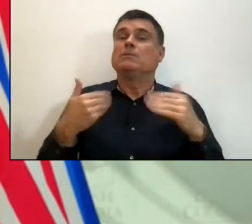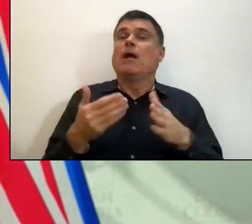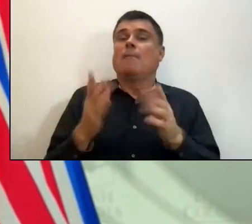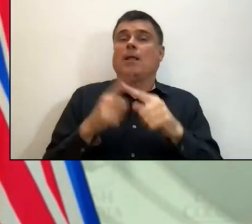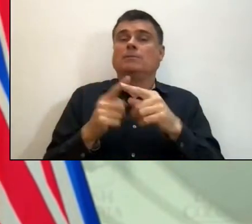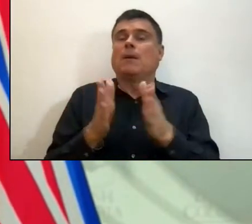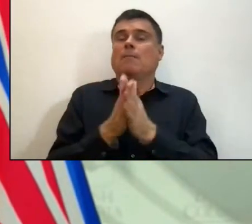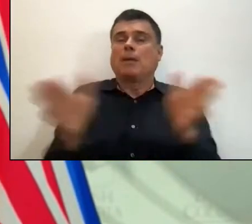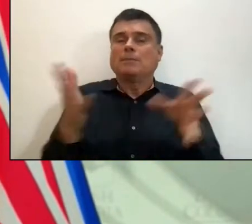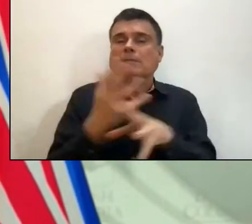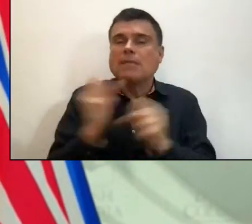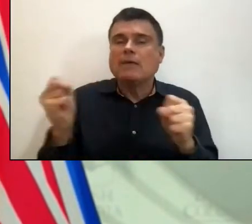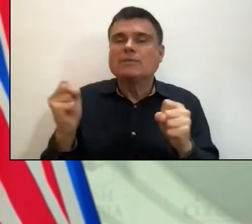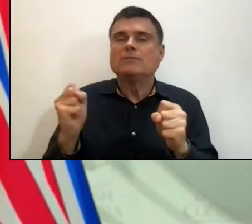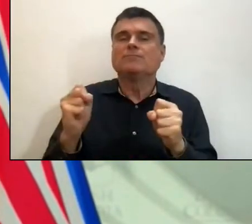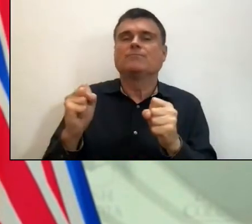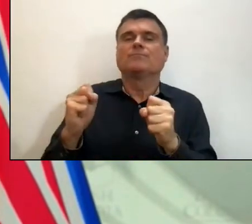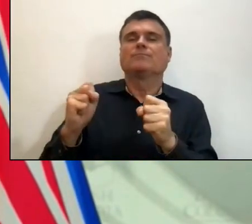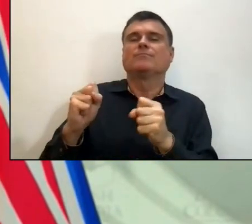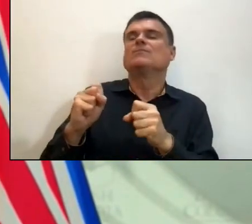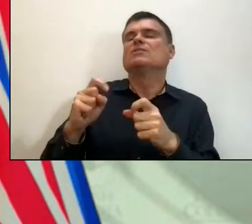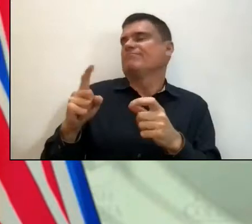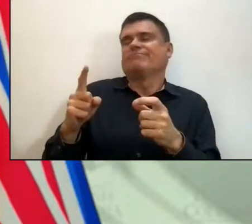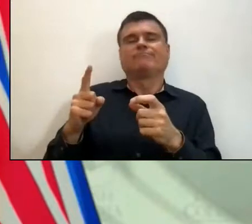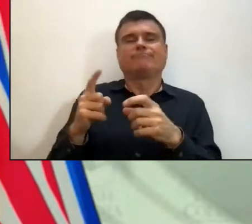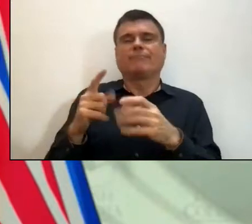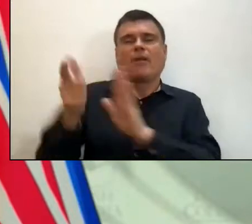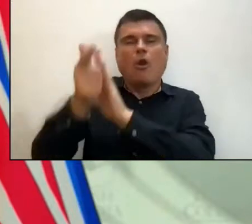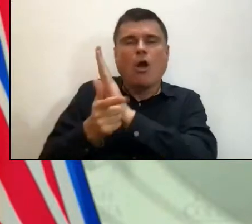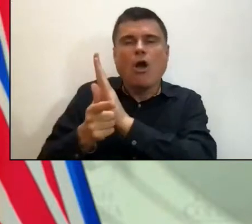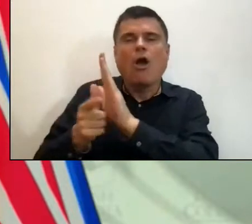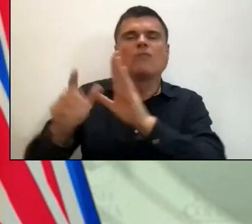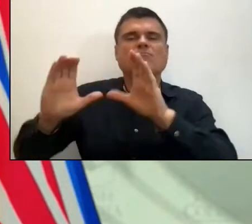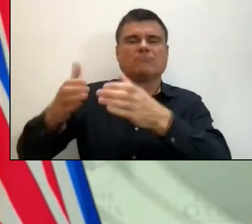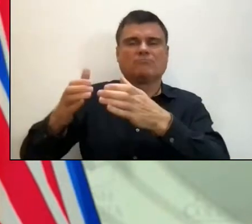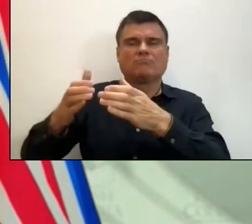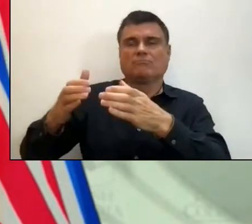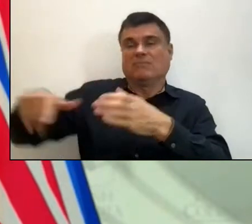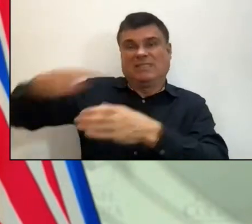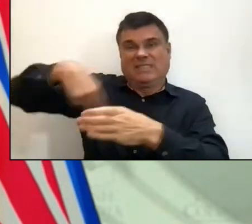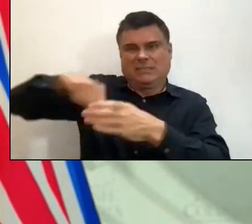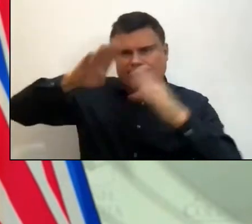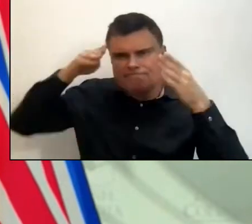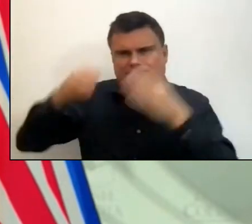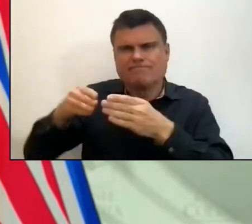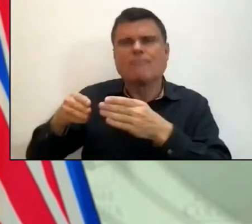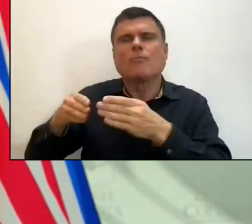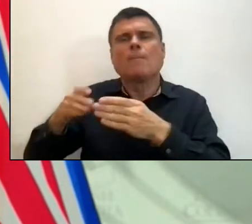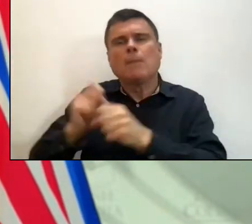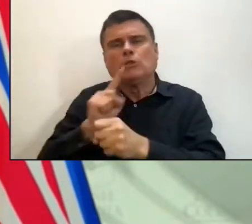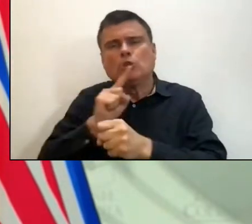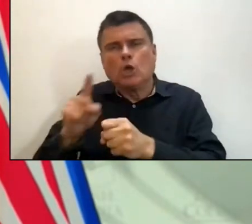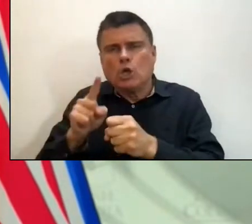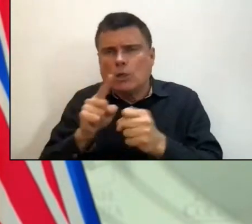make sure the new measures are properly enforced. Given the increases in cases we are experiencing, we need the